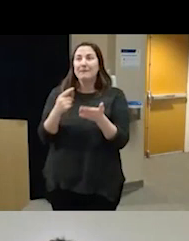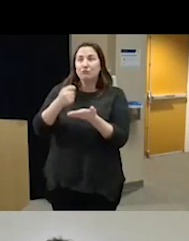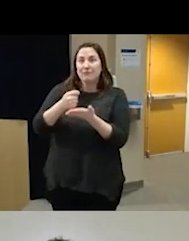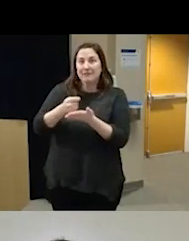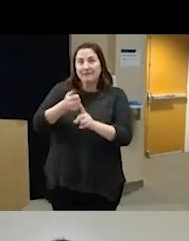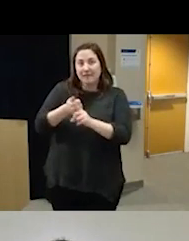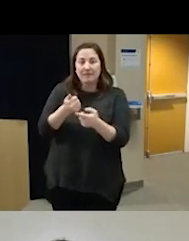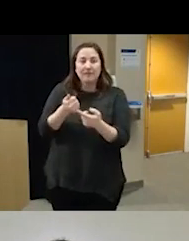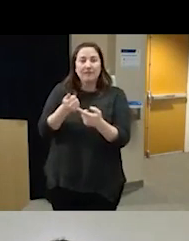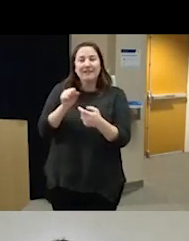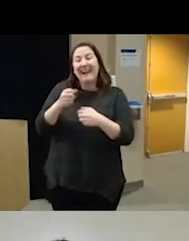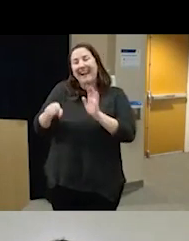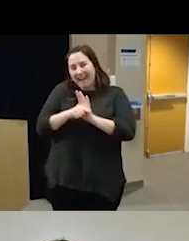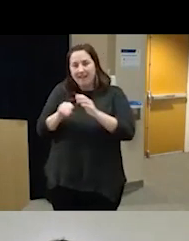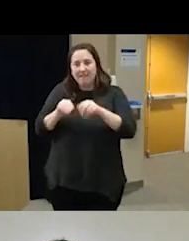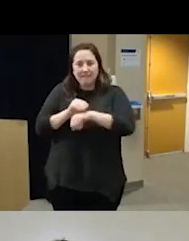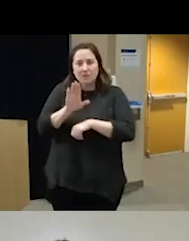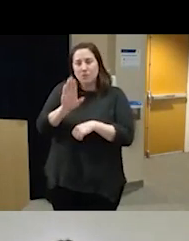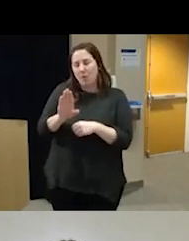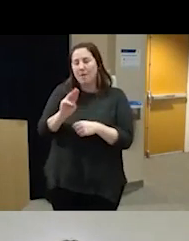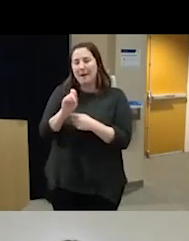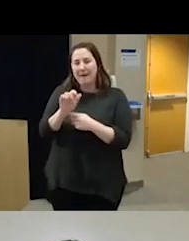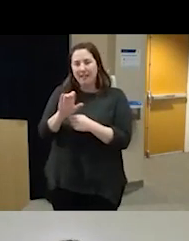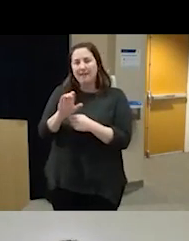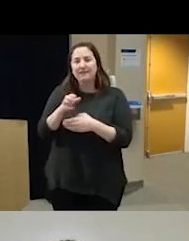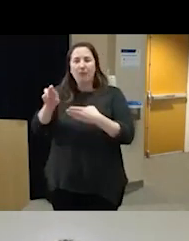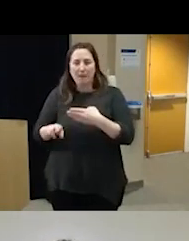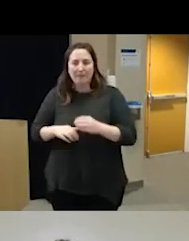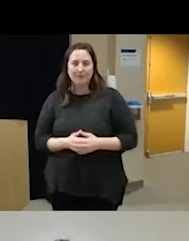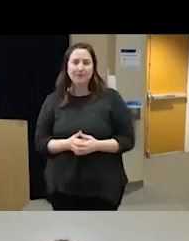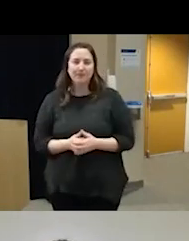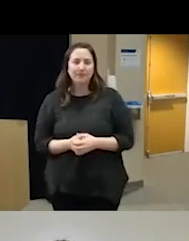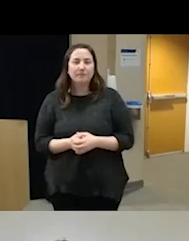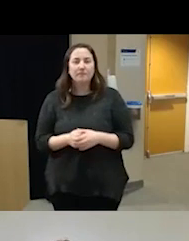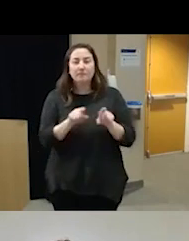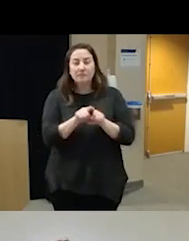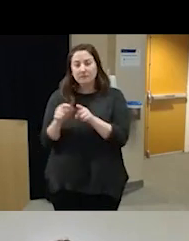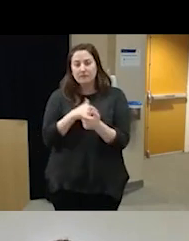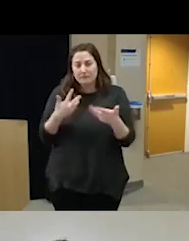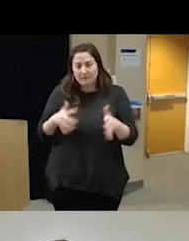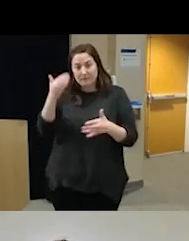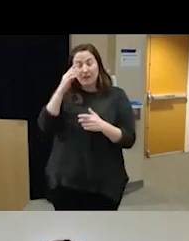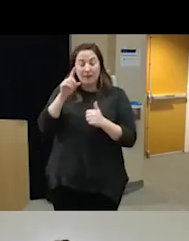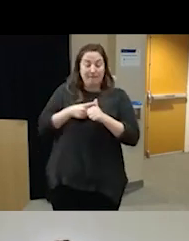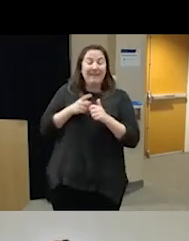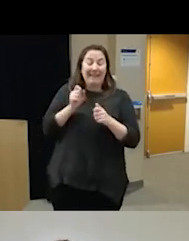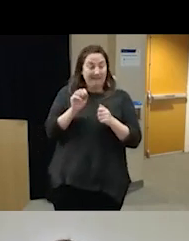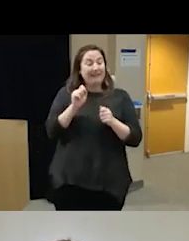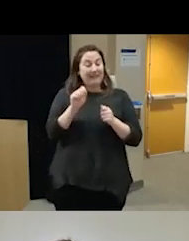adversely affect metabolic outcome But we also know that basically our first episode patients are worse off than the general